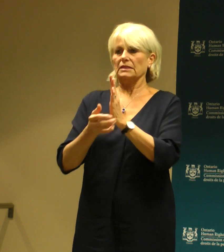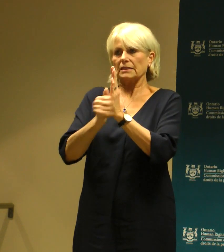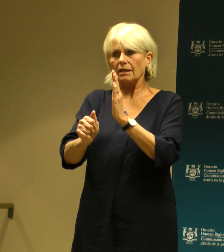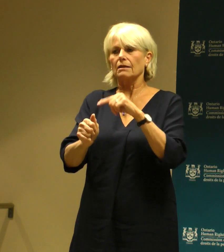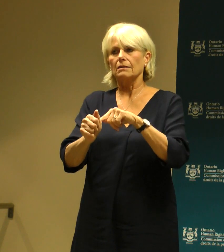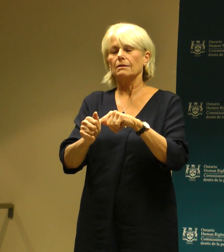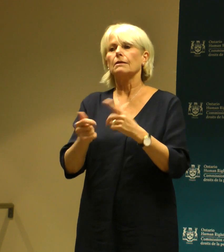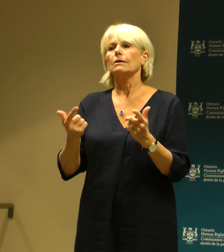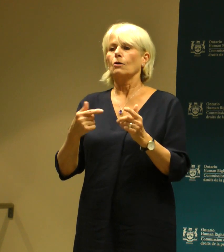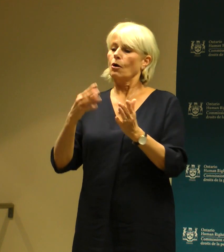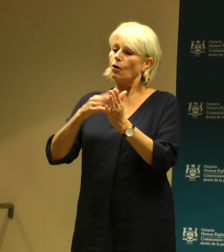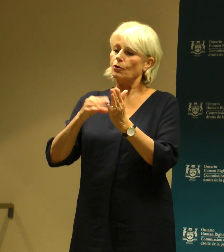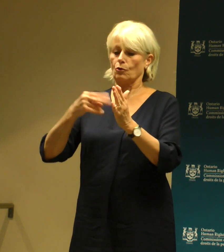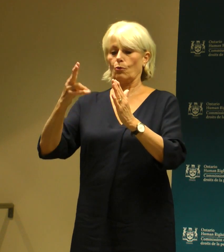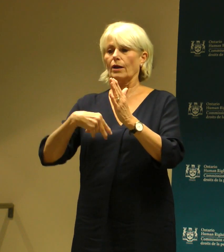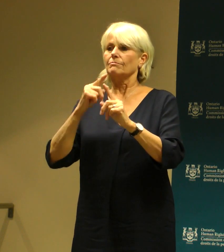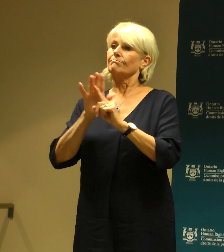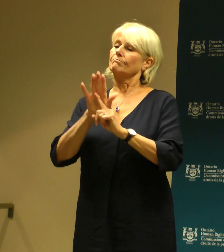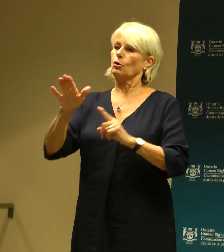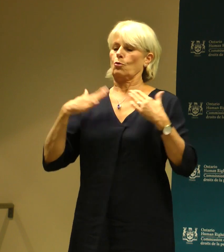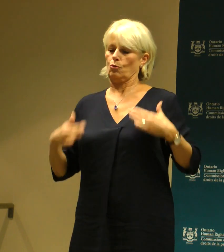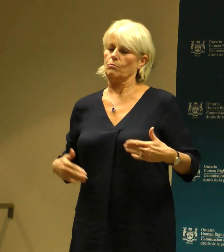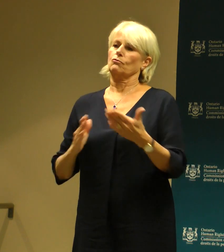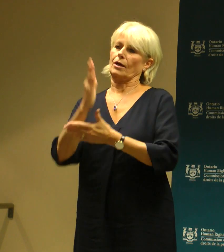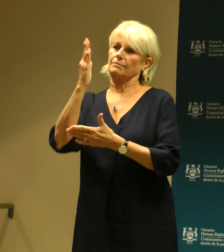And learning to read is a human right.